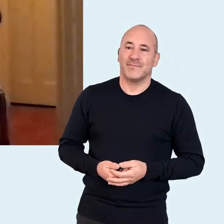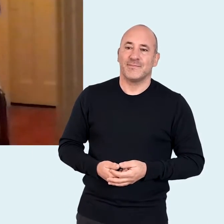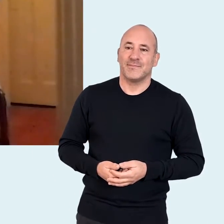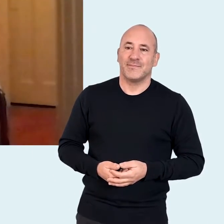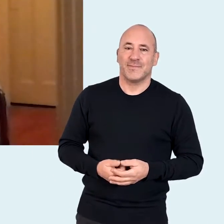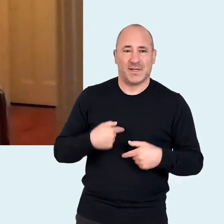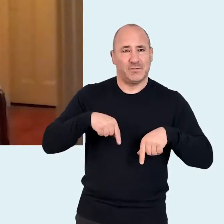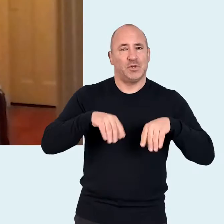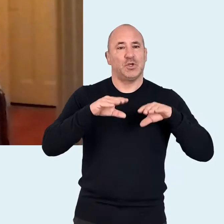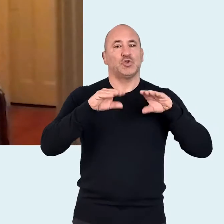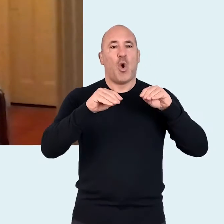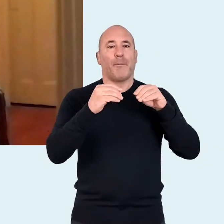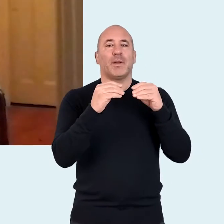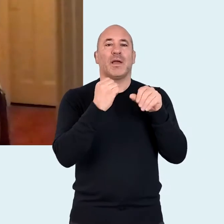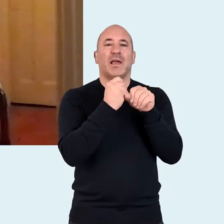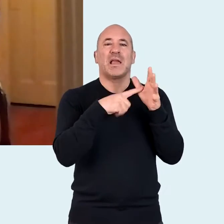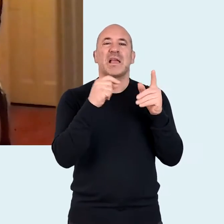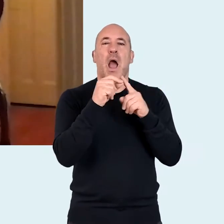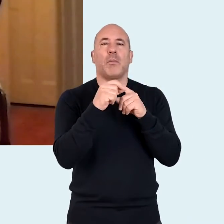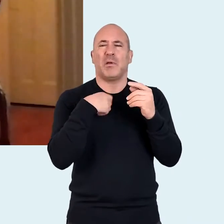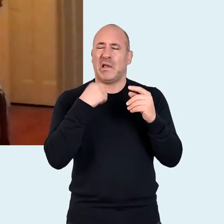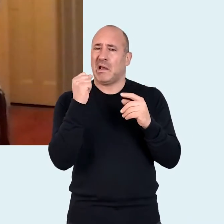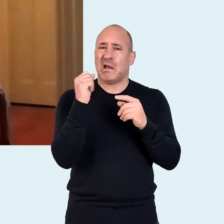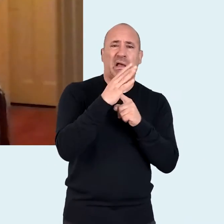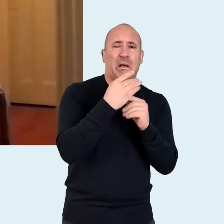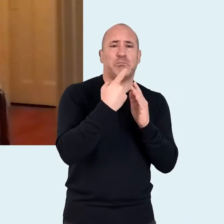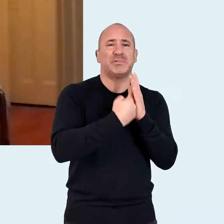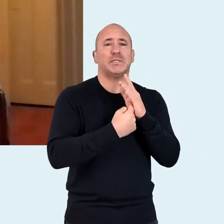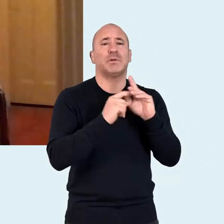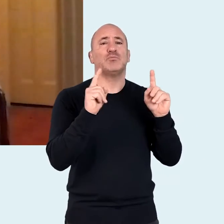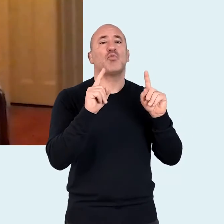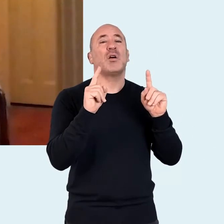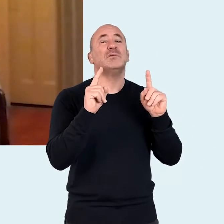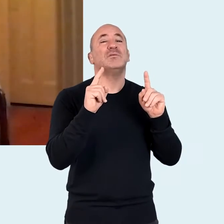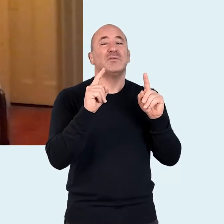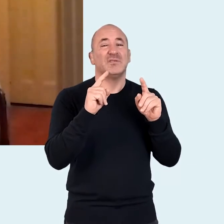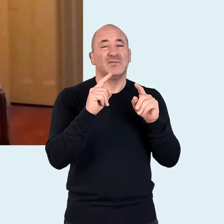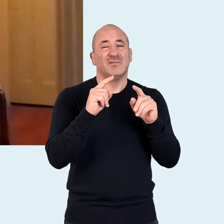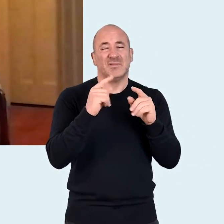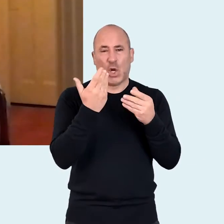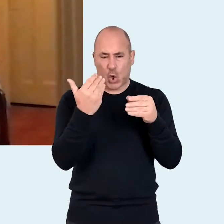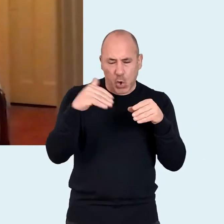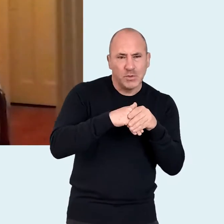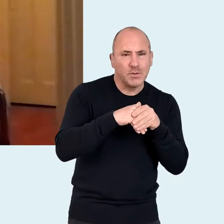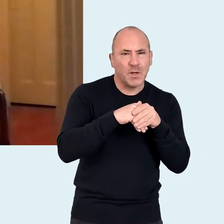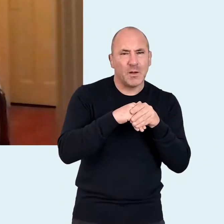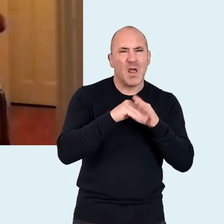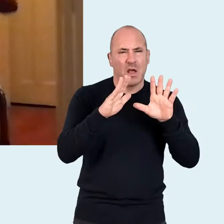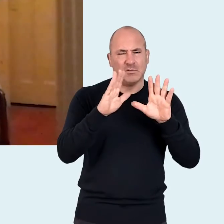At Stopgap, our key principles that underpin all of our work are inclusion and rigour.